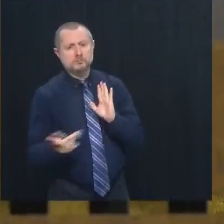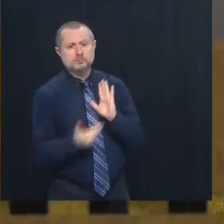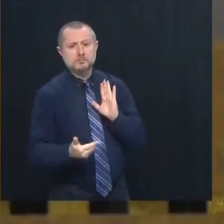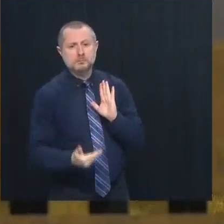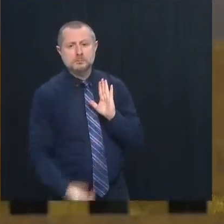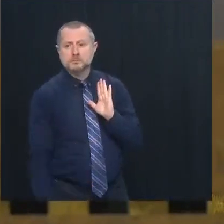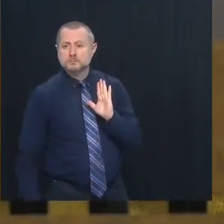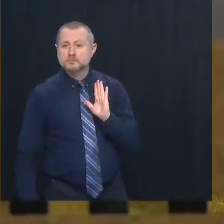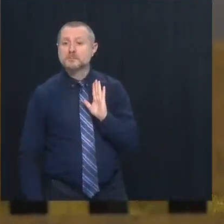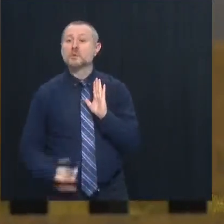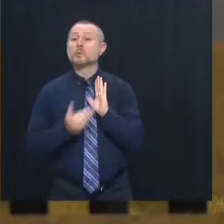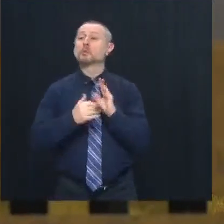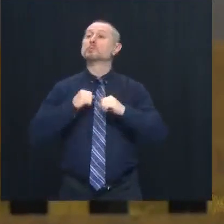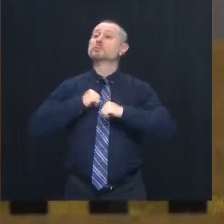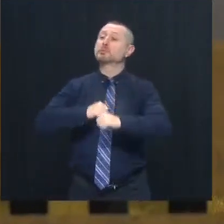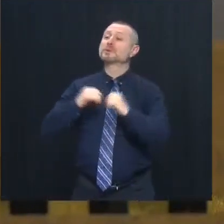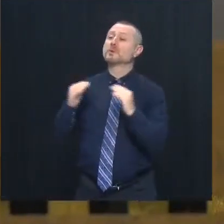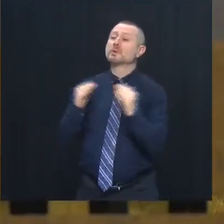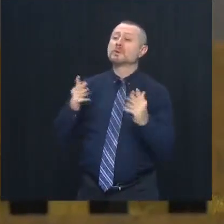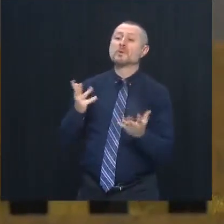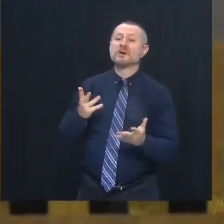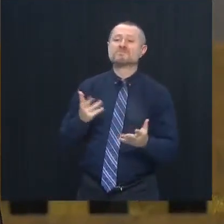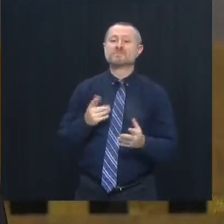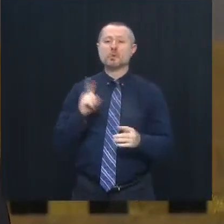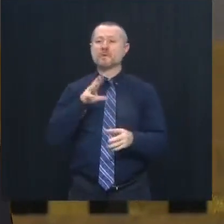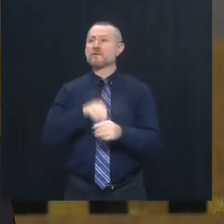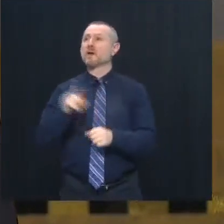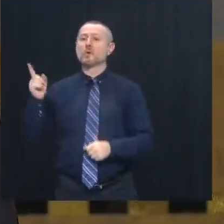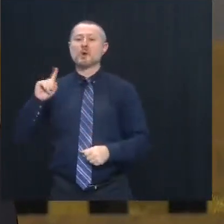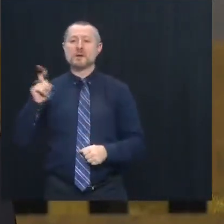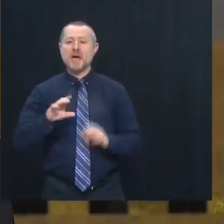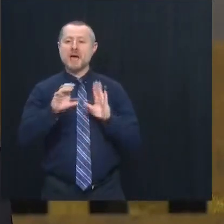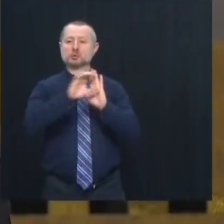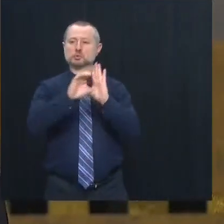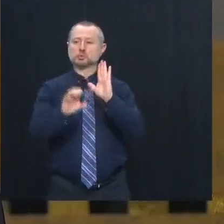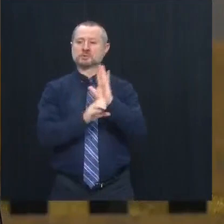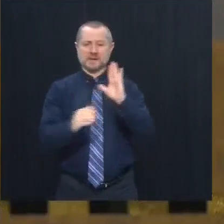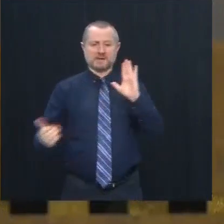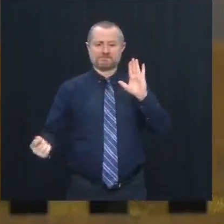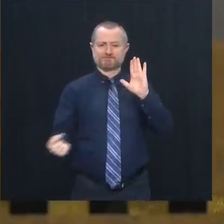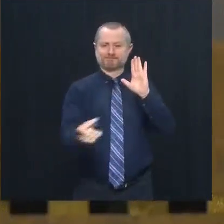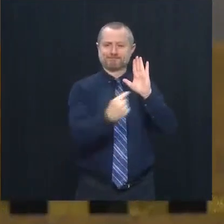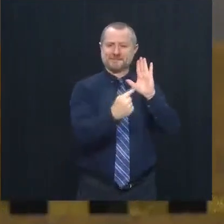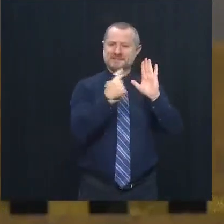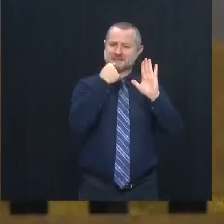DEPRIVES THOSE COMMUNITIES OF EQUAL PROTECTION UNDER THE LAW